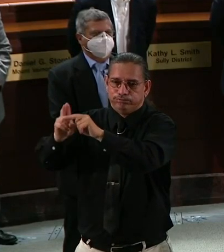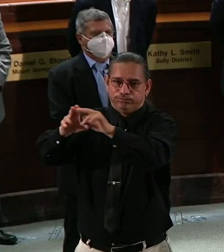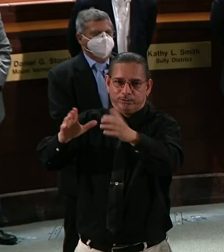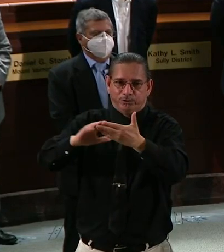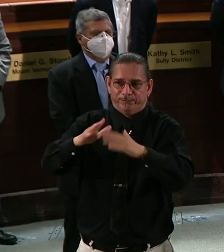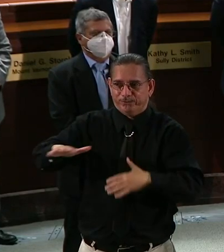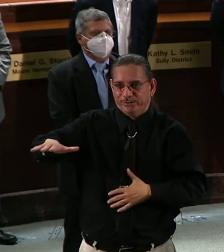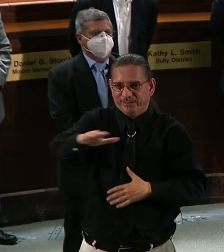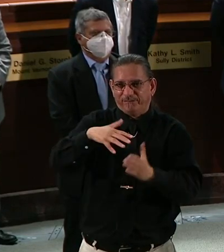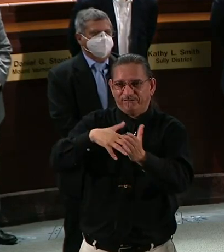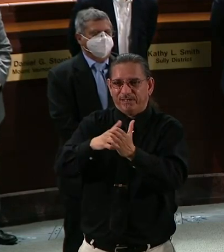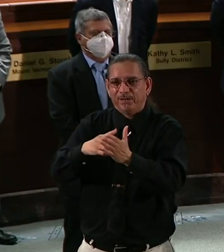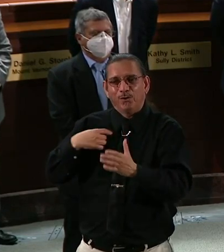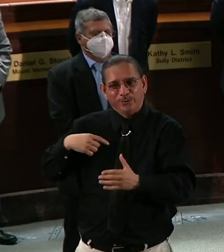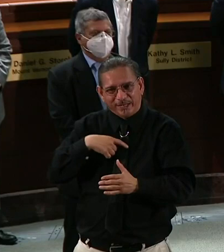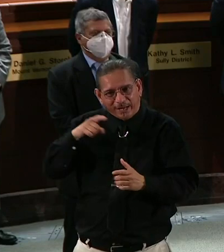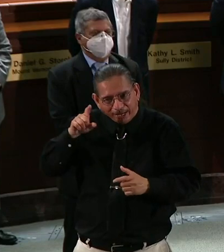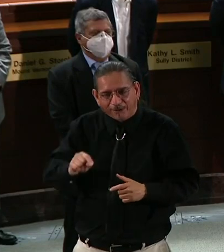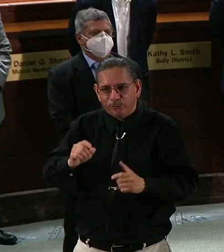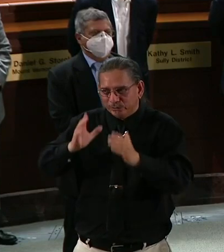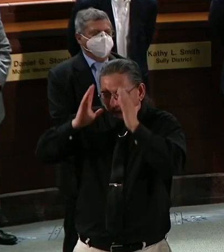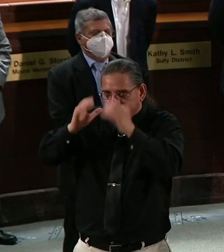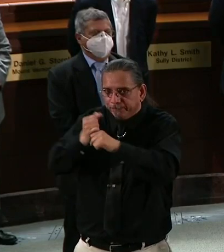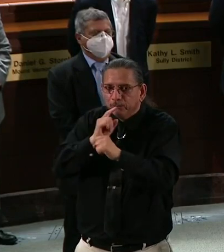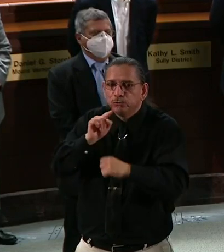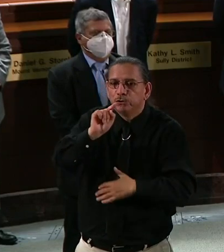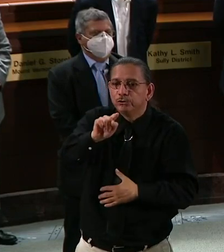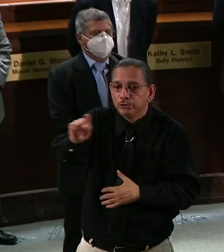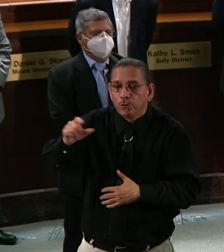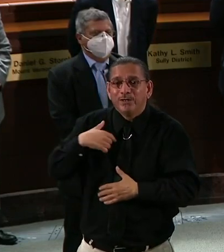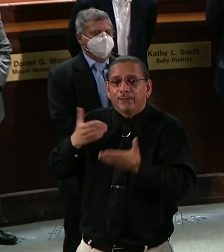EFFECTIVE WHAT DOES THEN. COVID